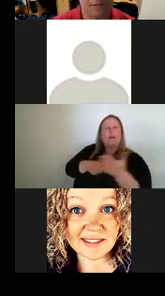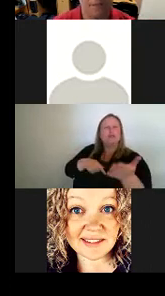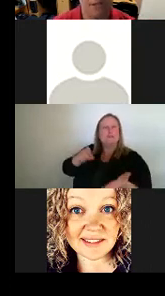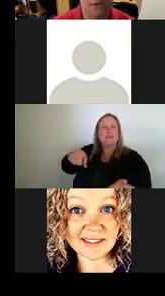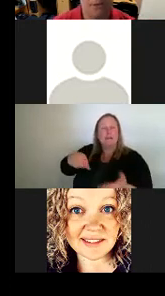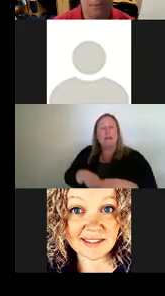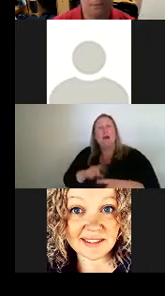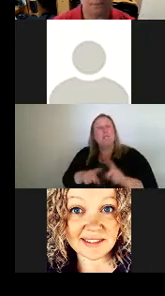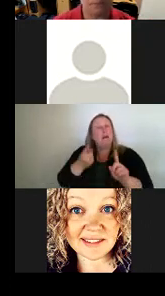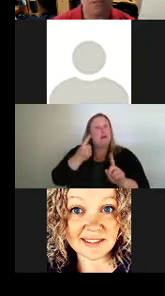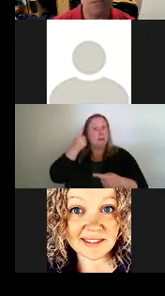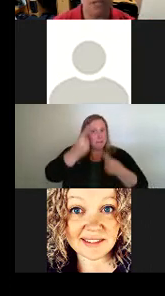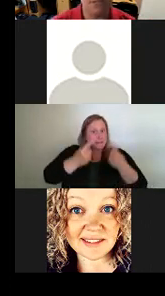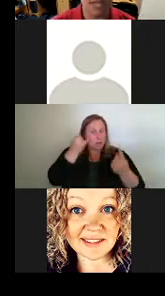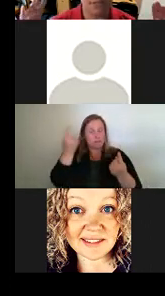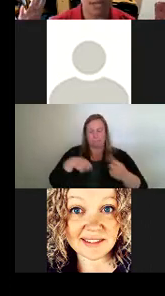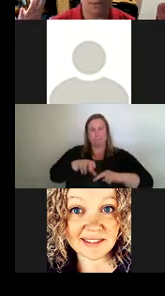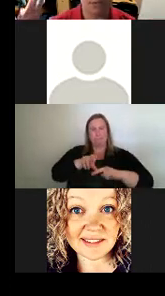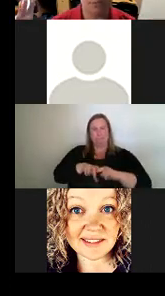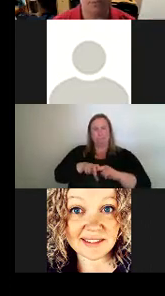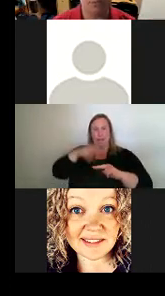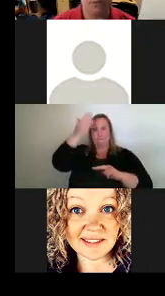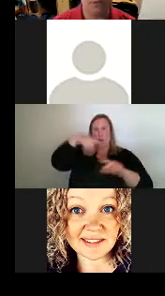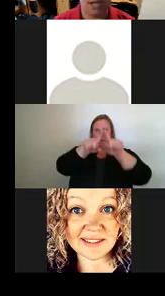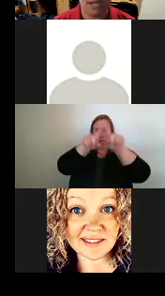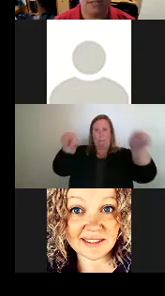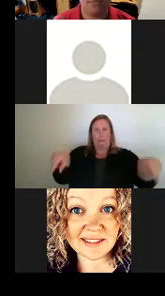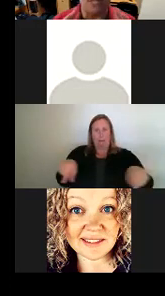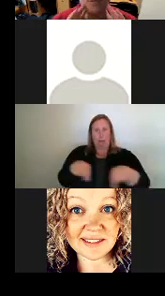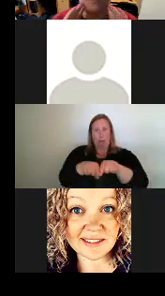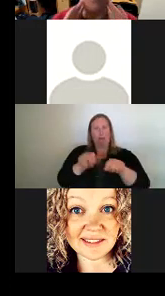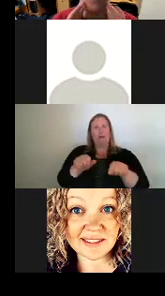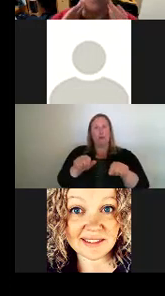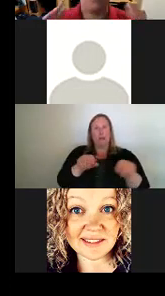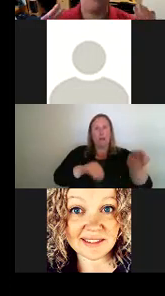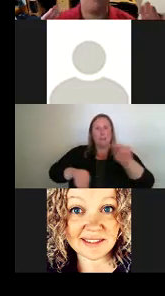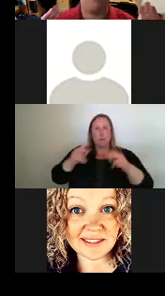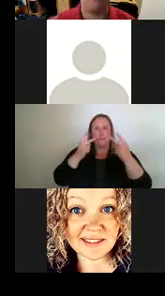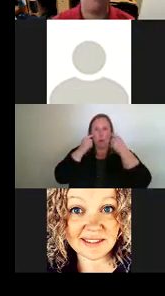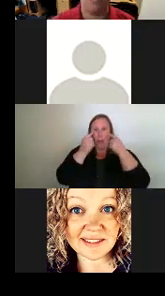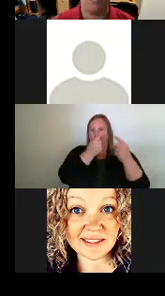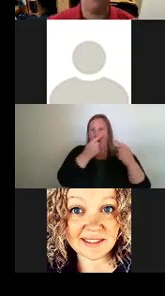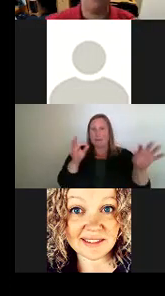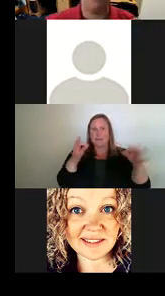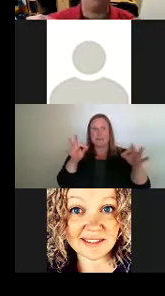A MONITOR THAT THEY ARE ABLE TO MOVE THEIR EYES WITHOUT DOING A WHOLE LOT OF MOVEMENT OF THEIR HEAD, NECK, OR BACK